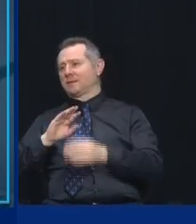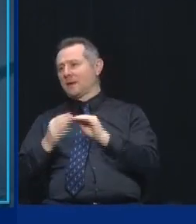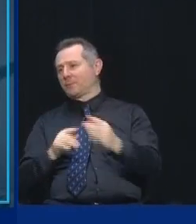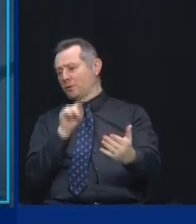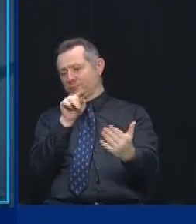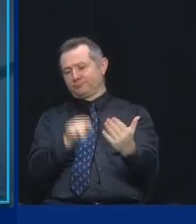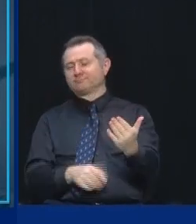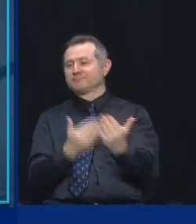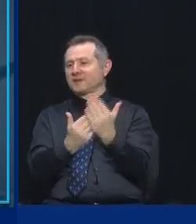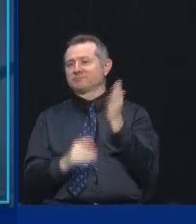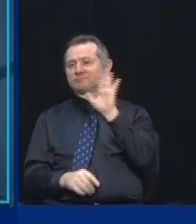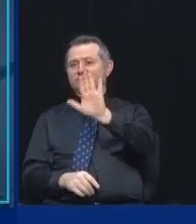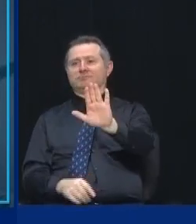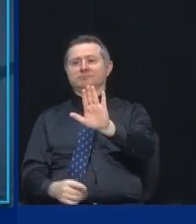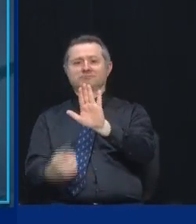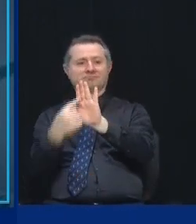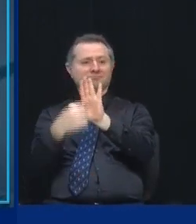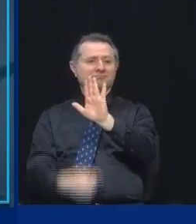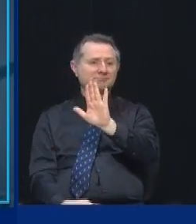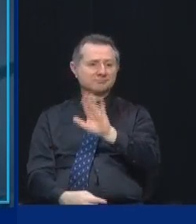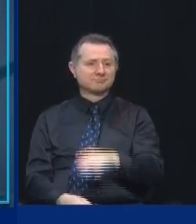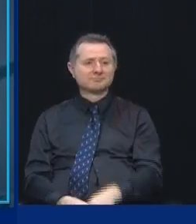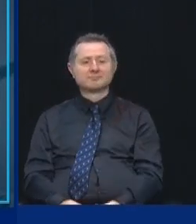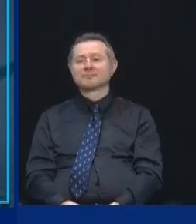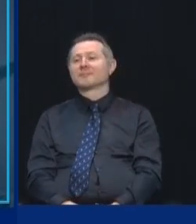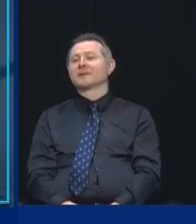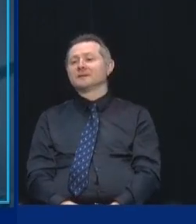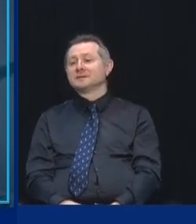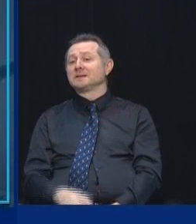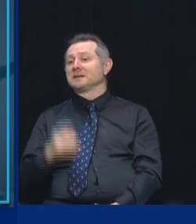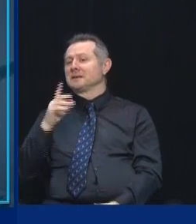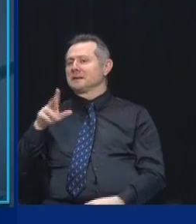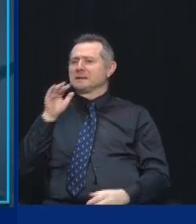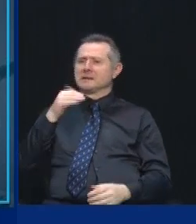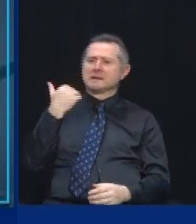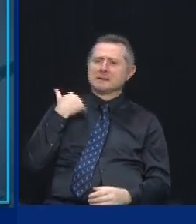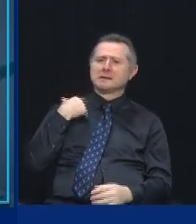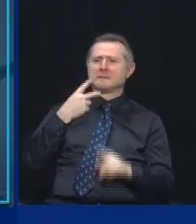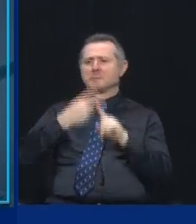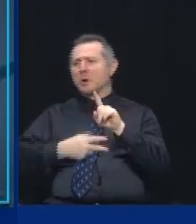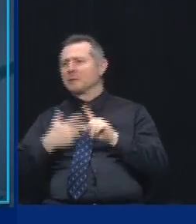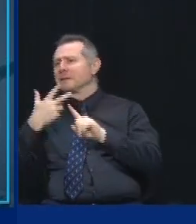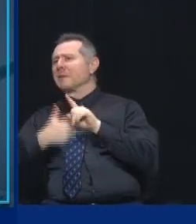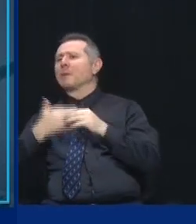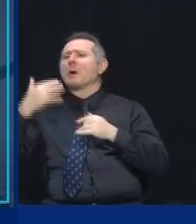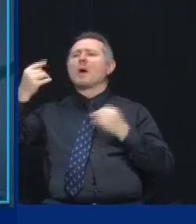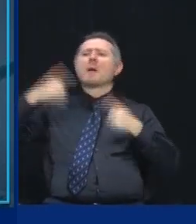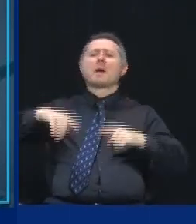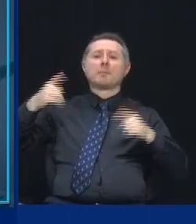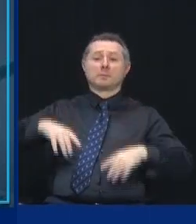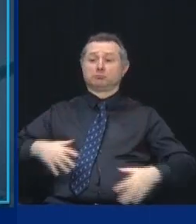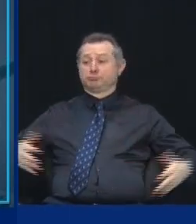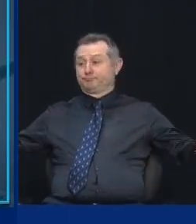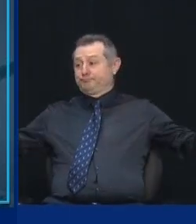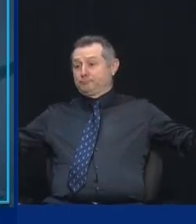WHAT HAPPENS NEXT? WHAT HAPPENS NEXT IS WHAT THE SCIENCE AND DATA SAYS HAPPENS NEXT. WELL, WHAT HAPPENS IN TWO